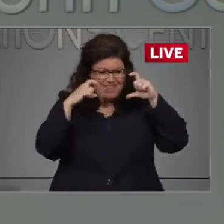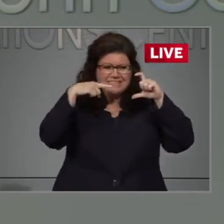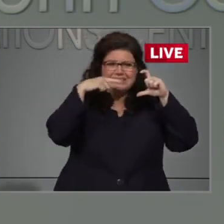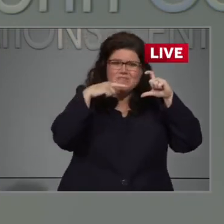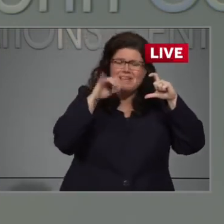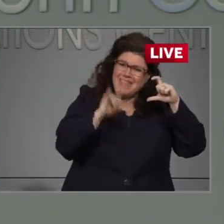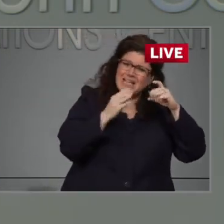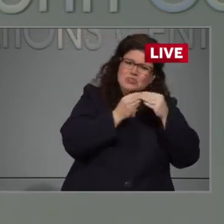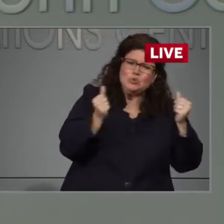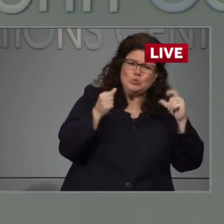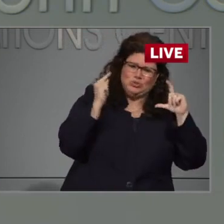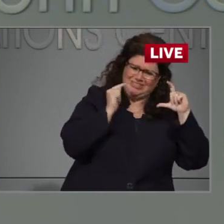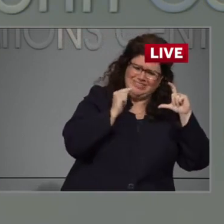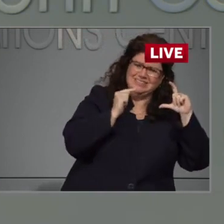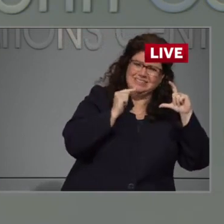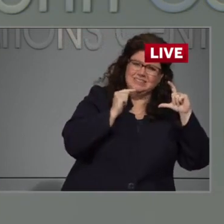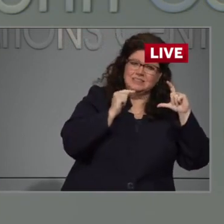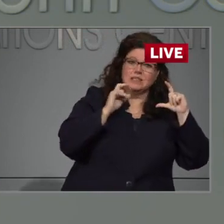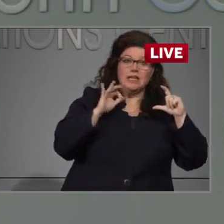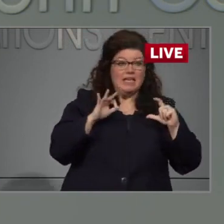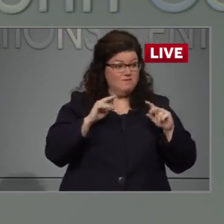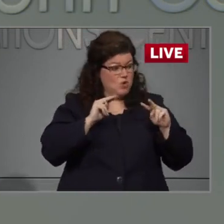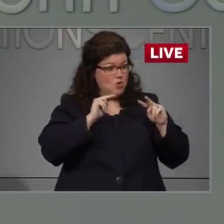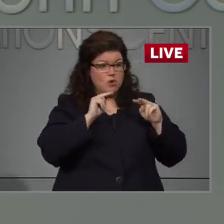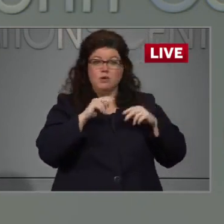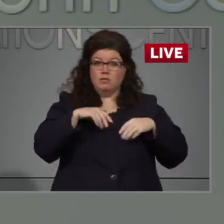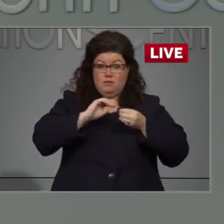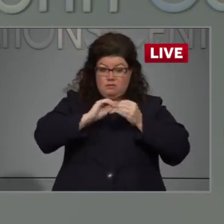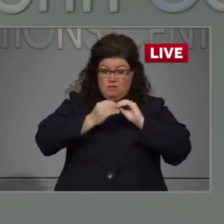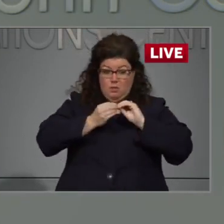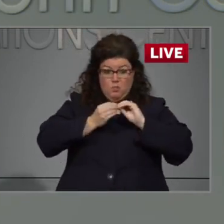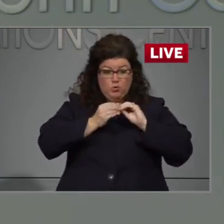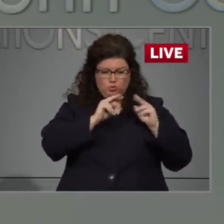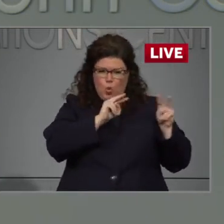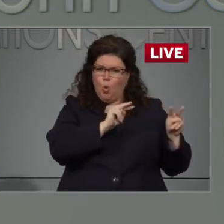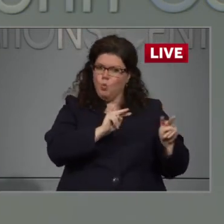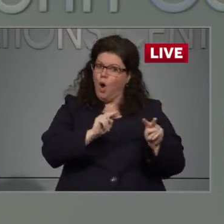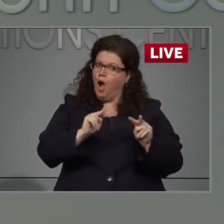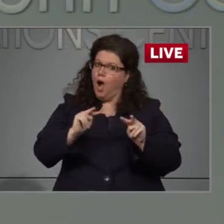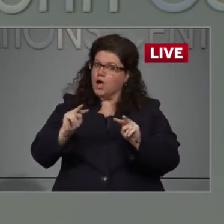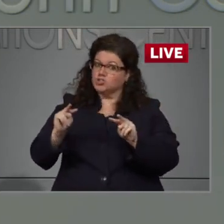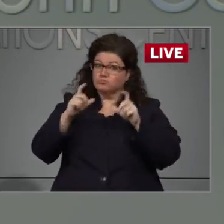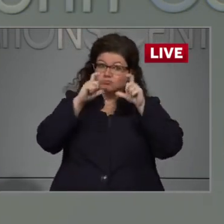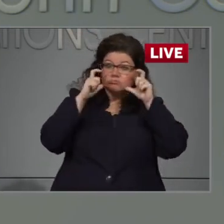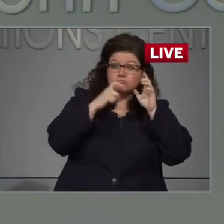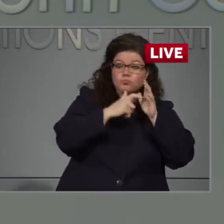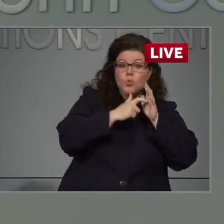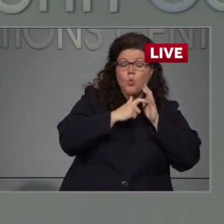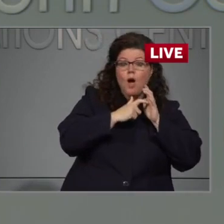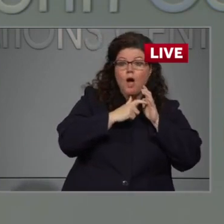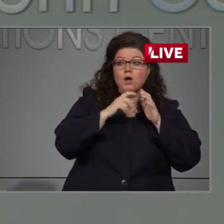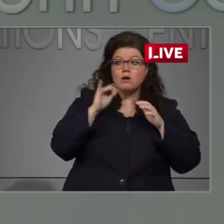AND THESE FACE COVERINGS DO THAT. AND AS WE WATCH THE TRENDS DURING THIS PAUSE.